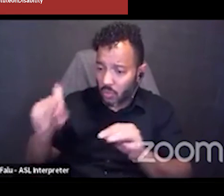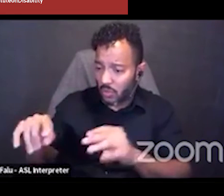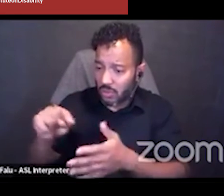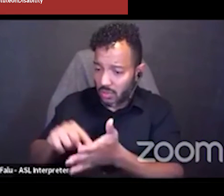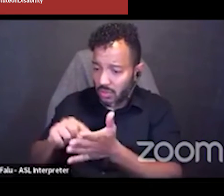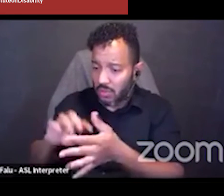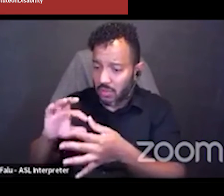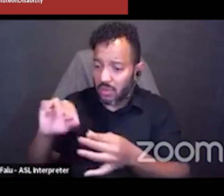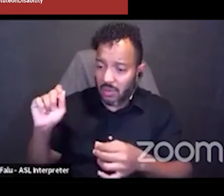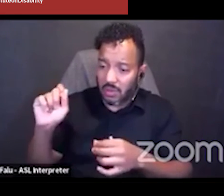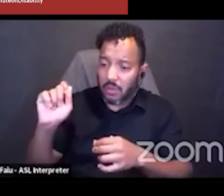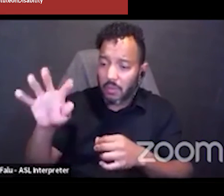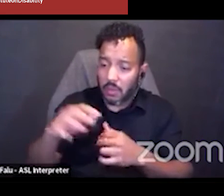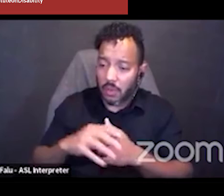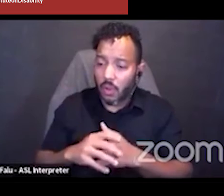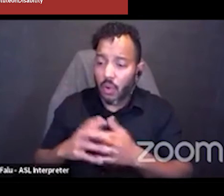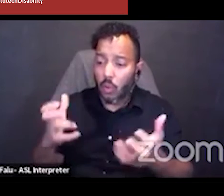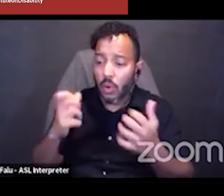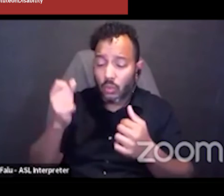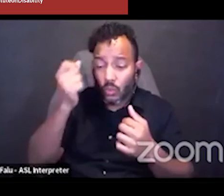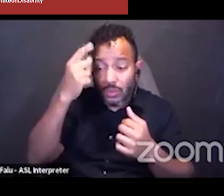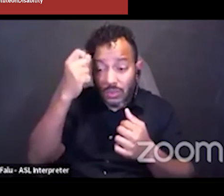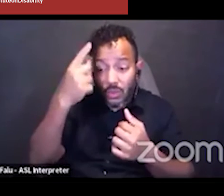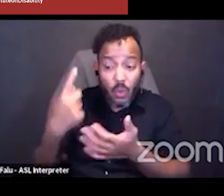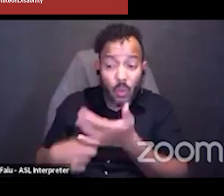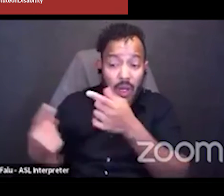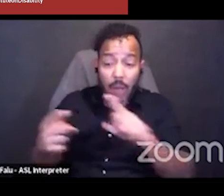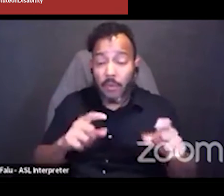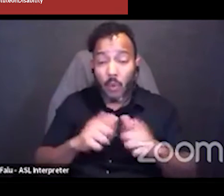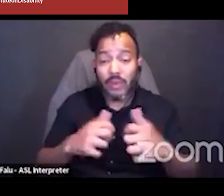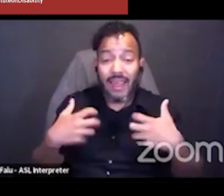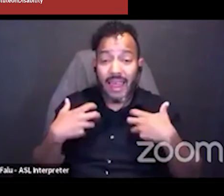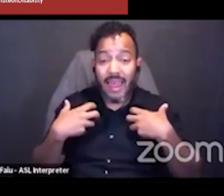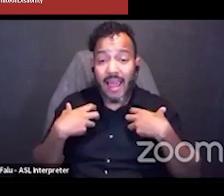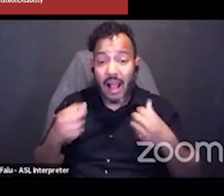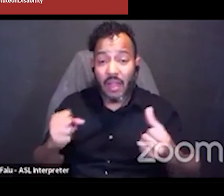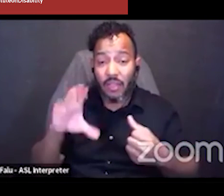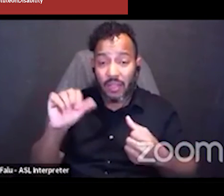to understand what's happening with health care disparate in the community.